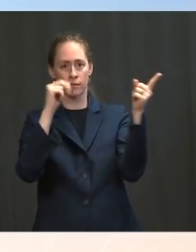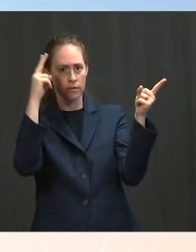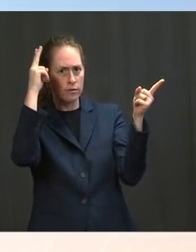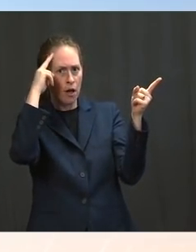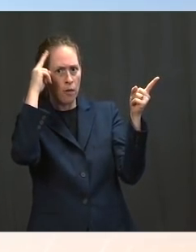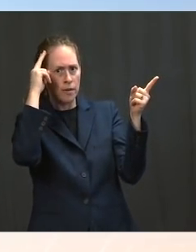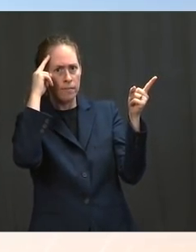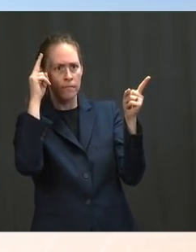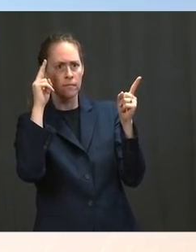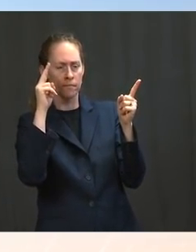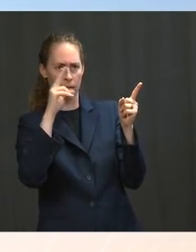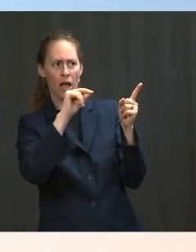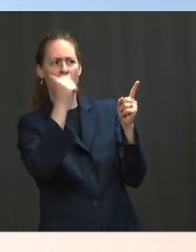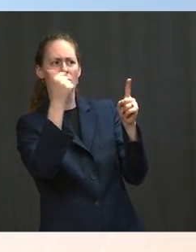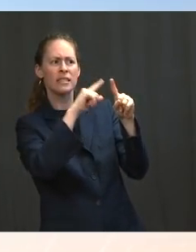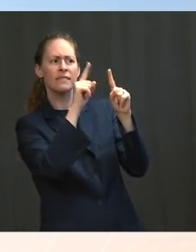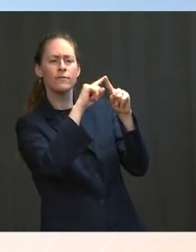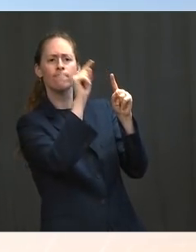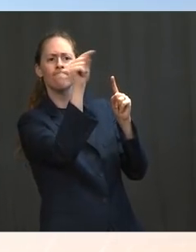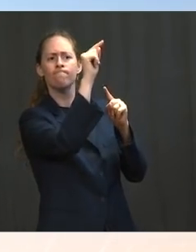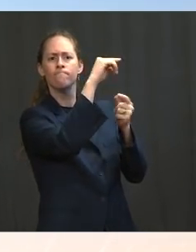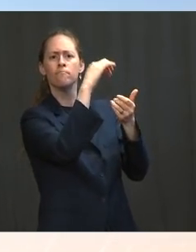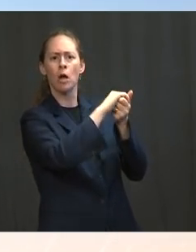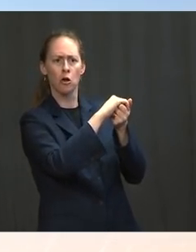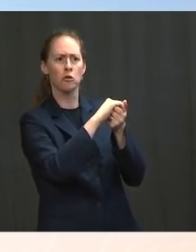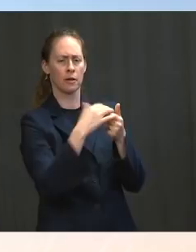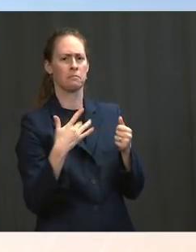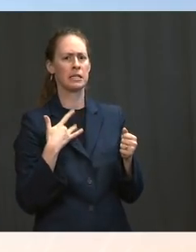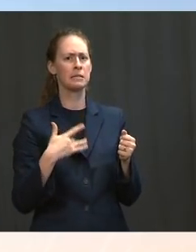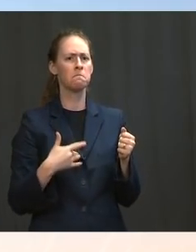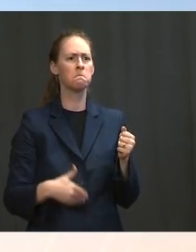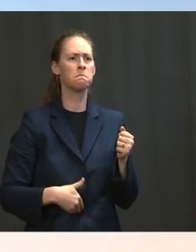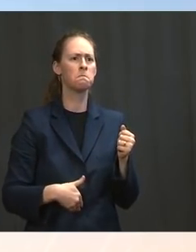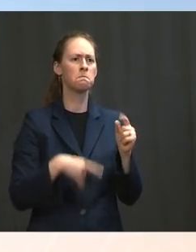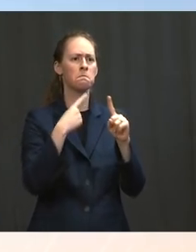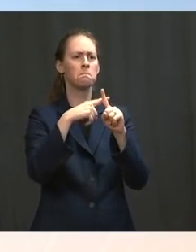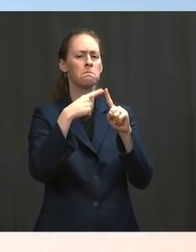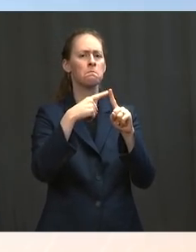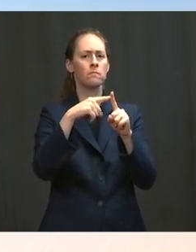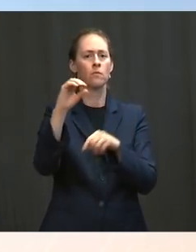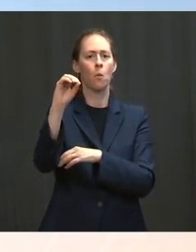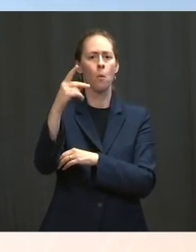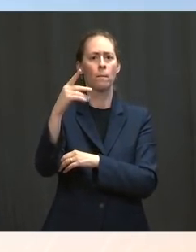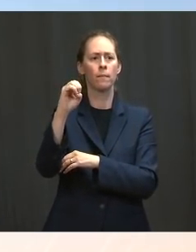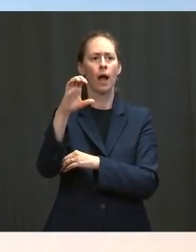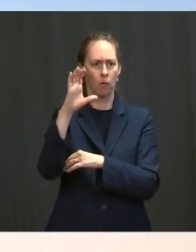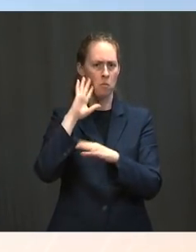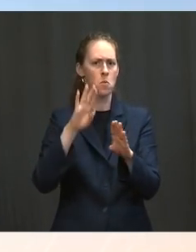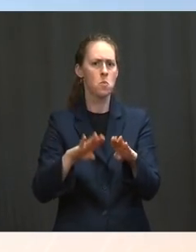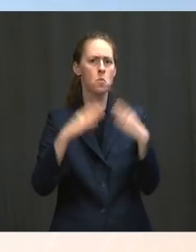We're encouraged by the ongoing conversation by OPEC members to reaching an agreement -- the ongoing talks, I should say --